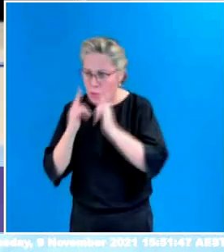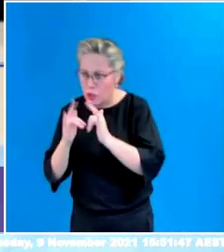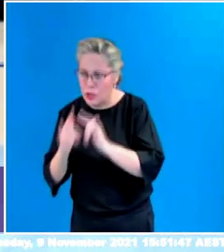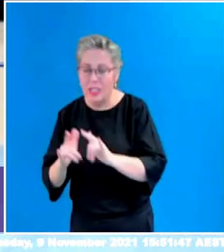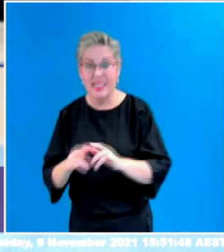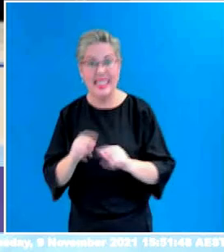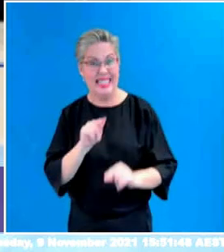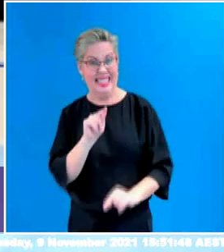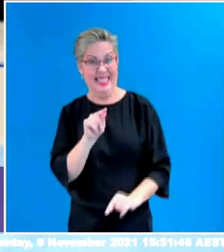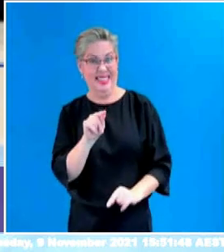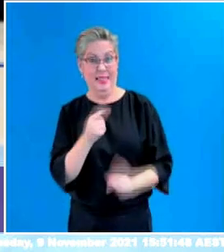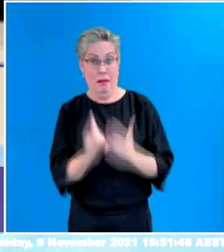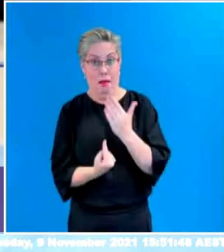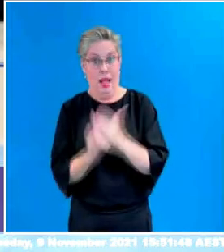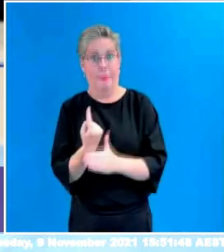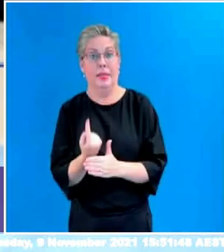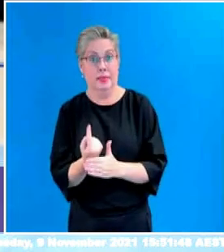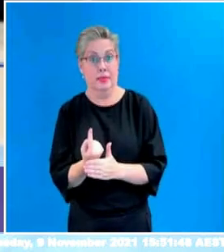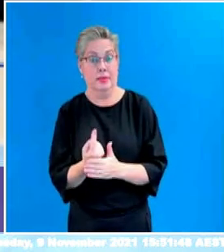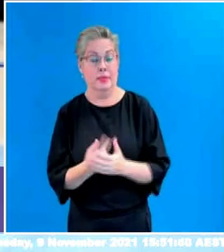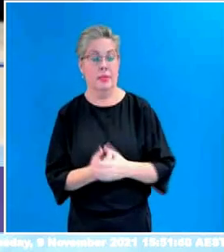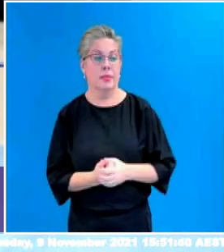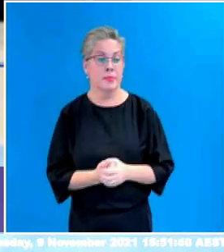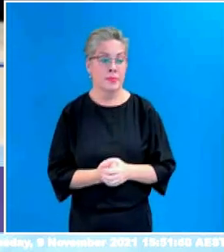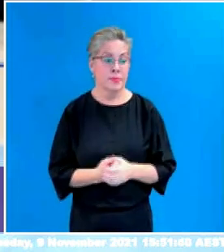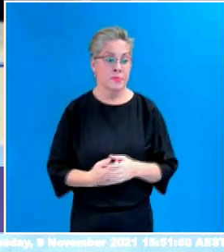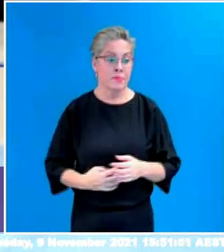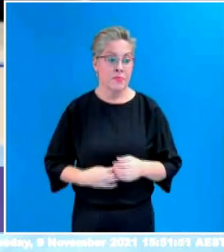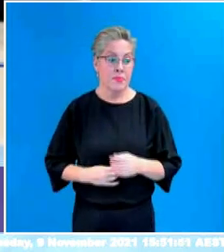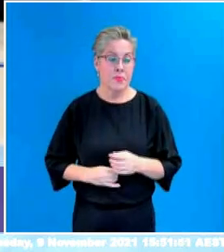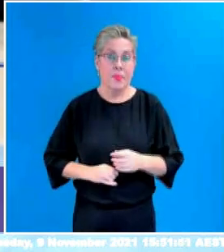was talking about earlier, where the Attorney-General's Department led